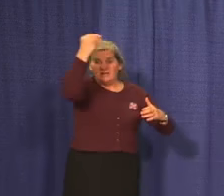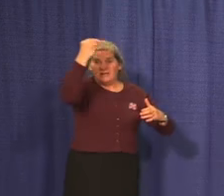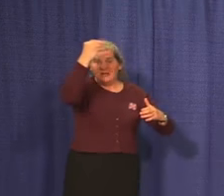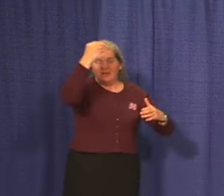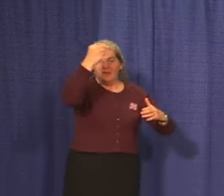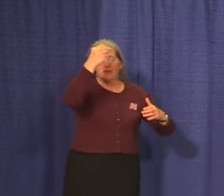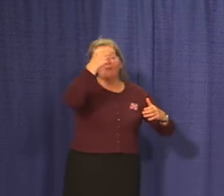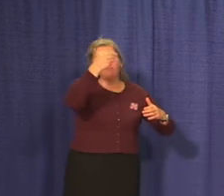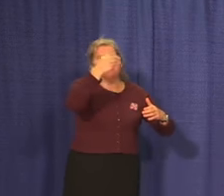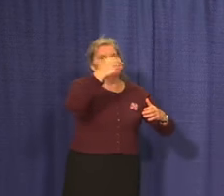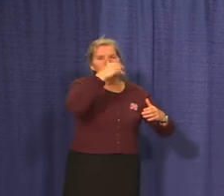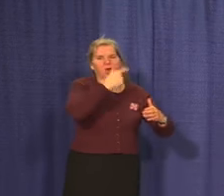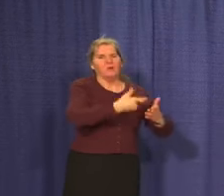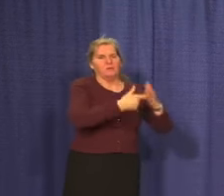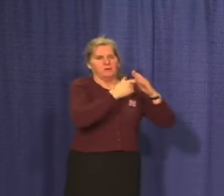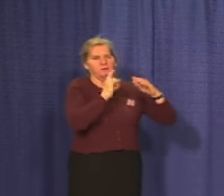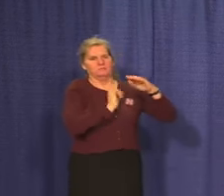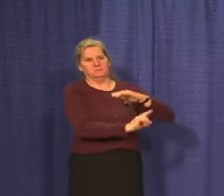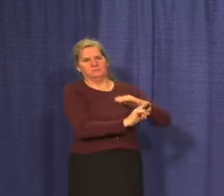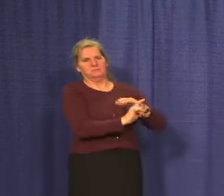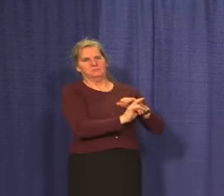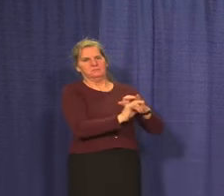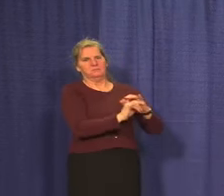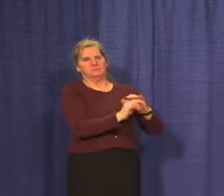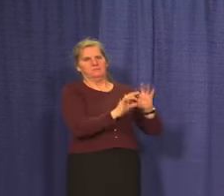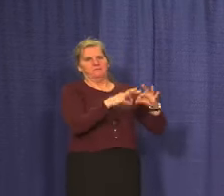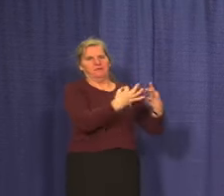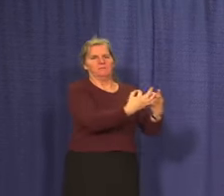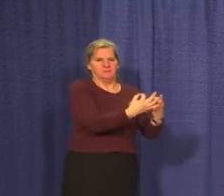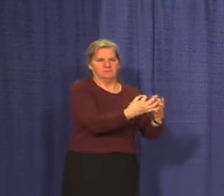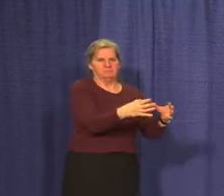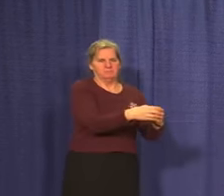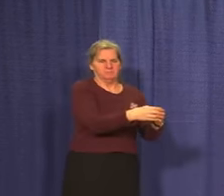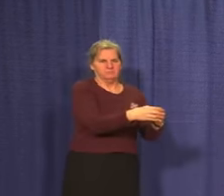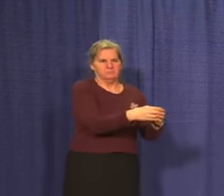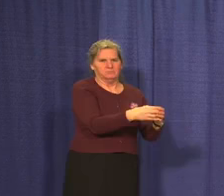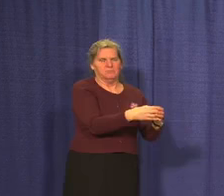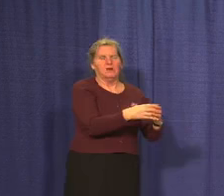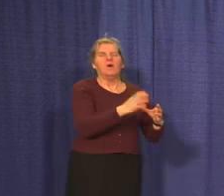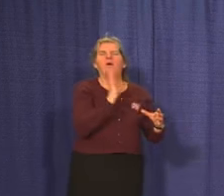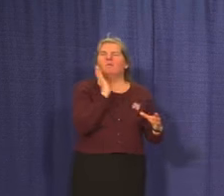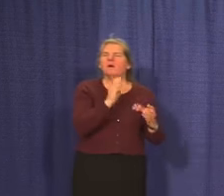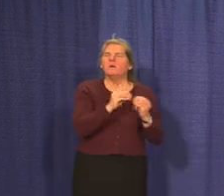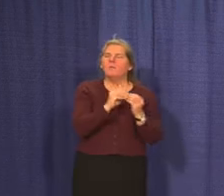CLARIFY A MORE SPECIFICALLY PROBABLY BY THE NEXT MEDIA UPDATE, EXACTLY WHAT DOES THAT